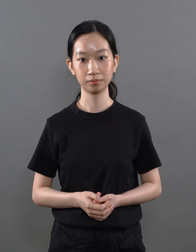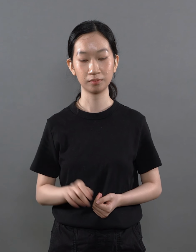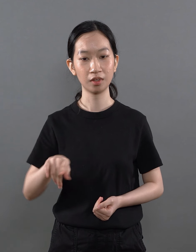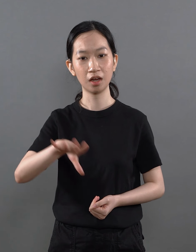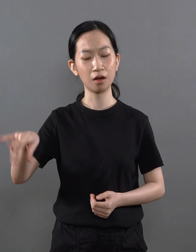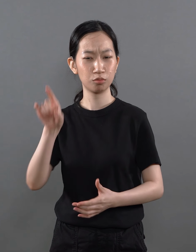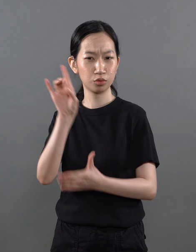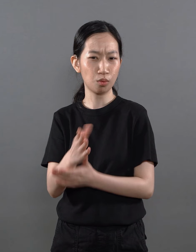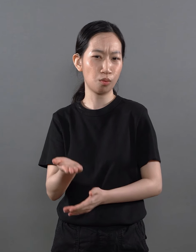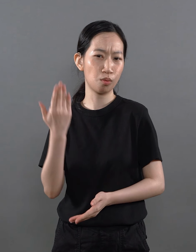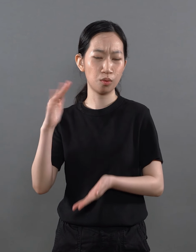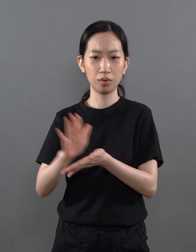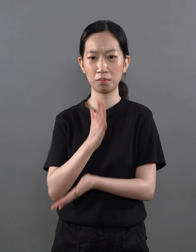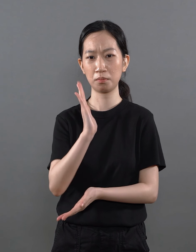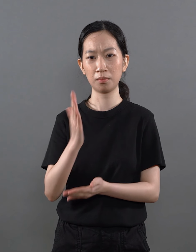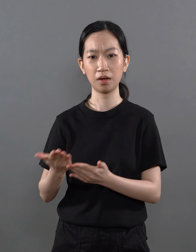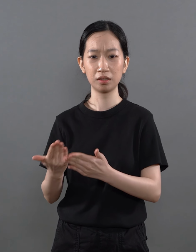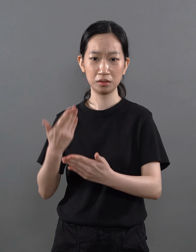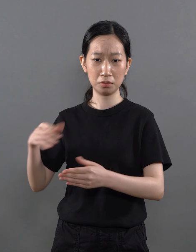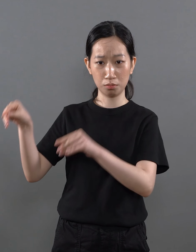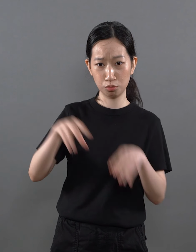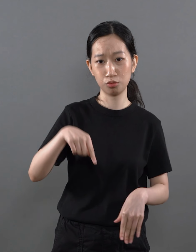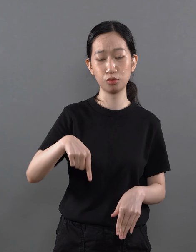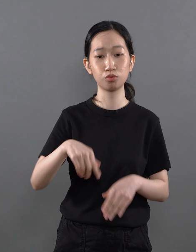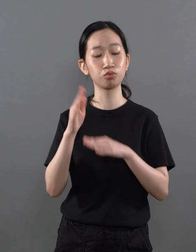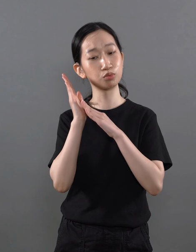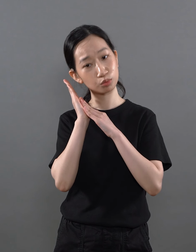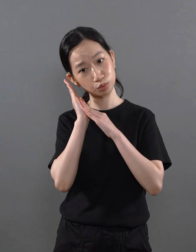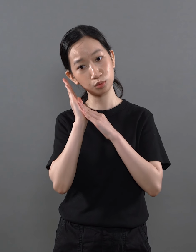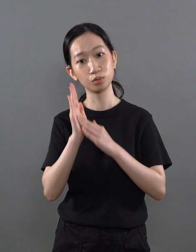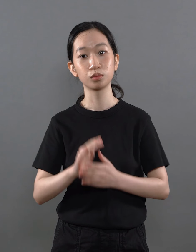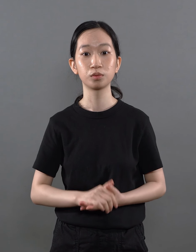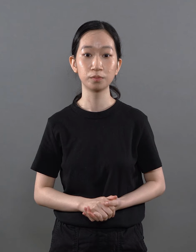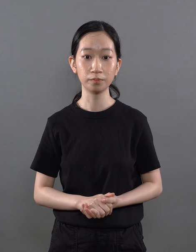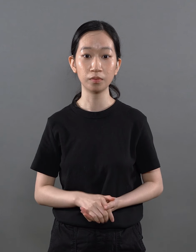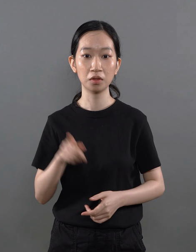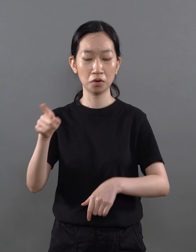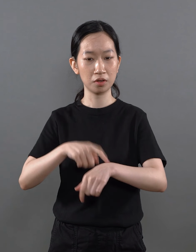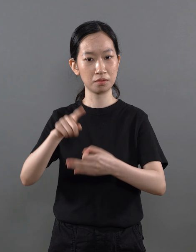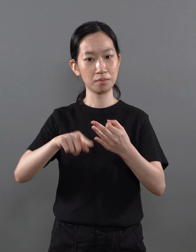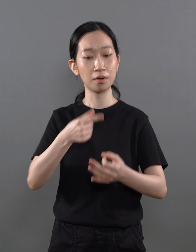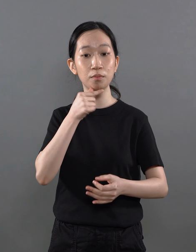For hundreds of years the villagers have lived here Back then